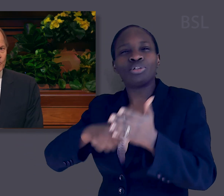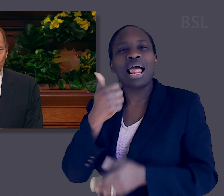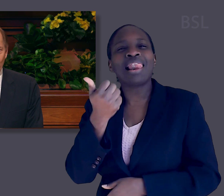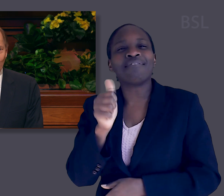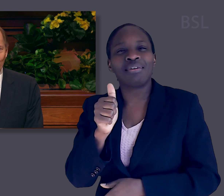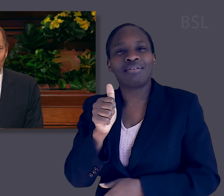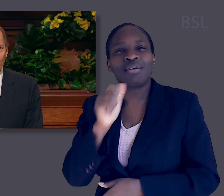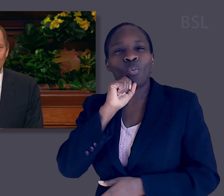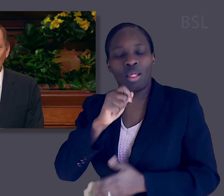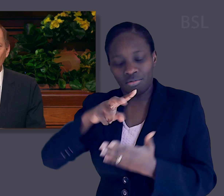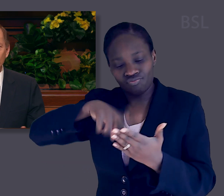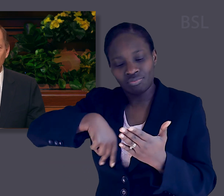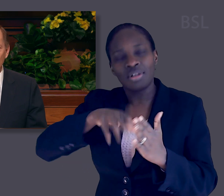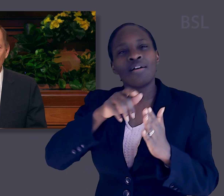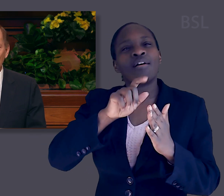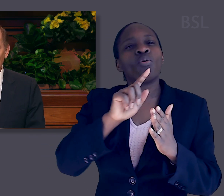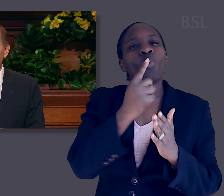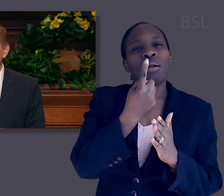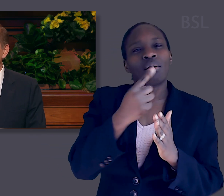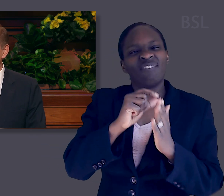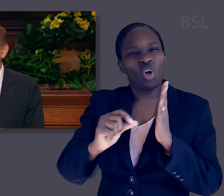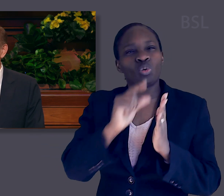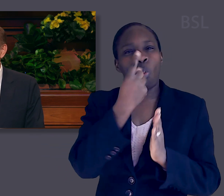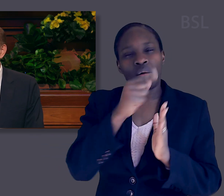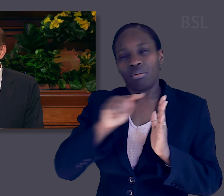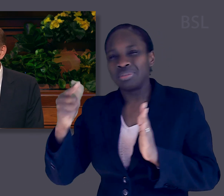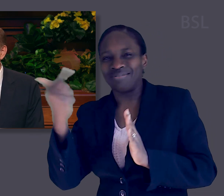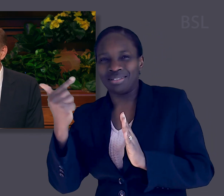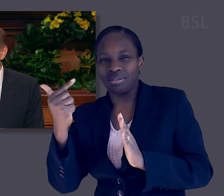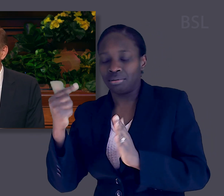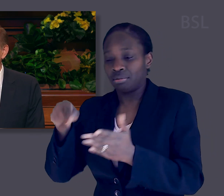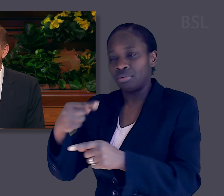You recall the great multitude round about the temple in the land Bountiful